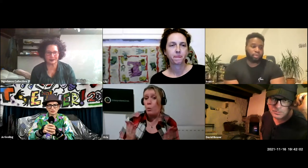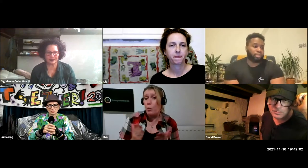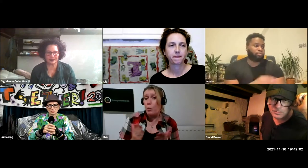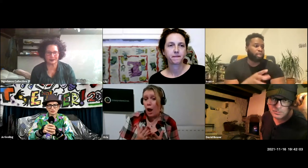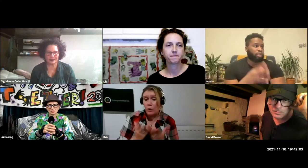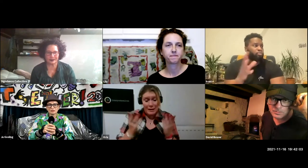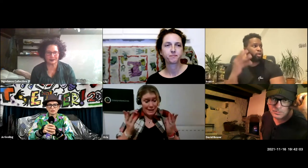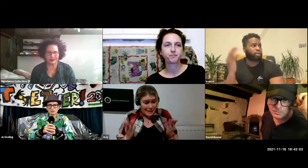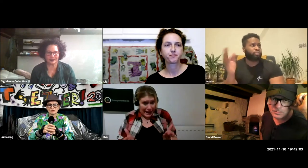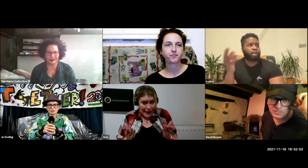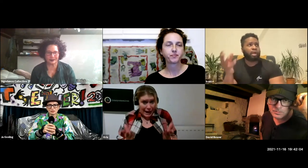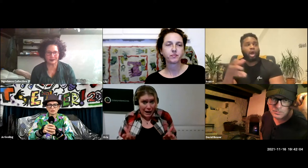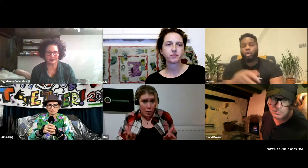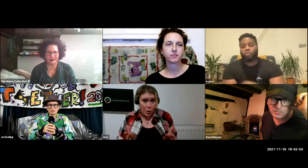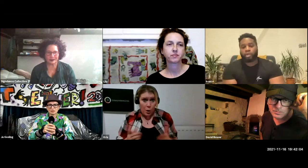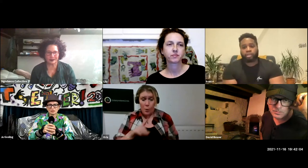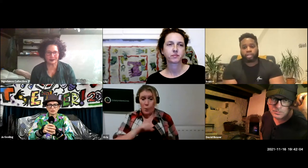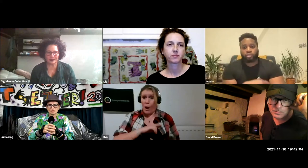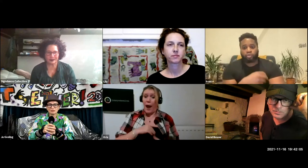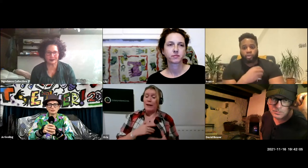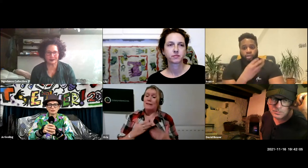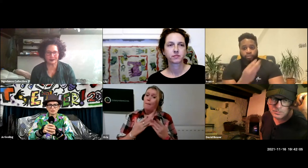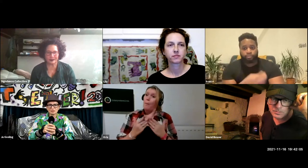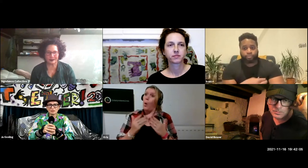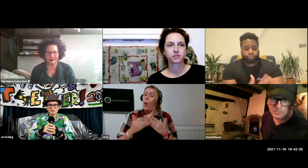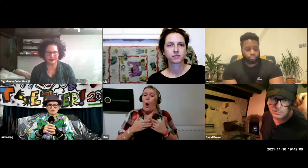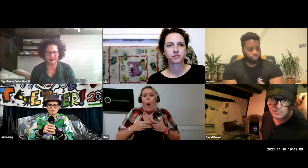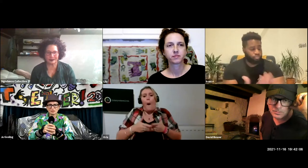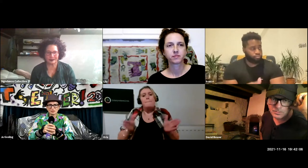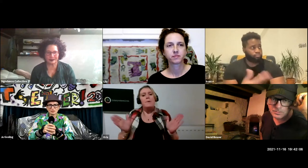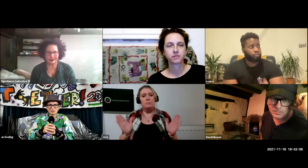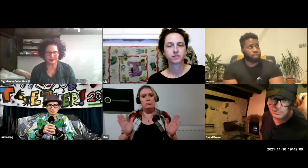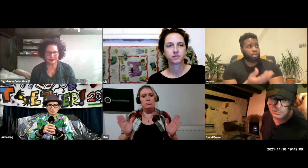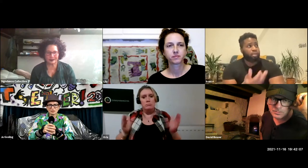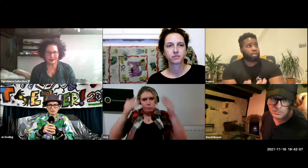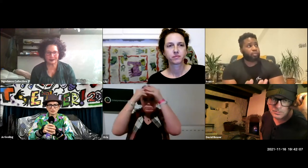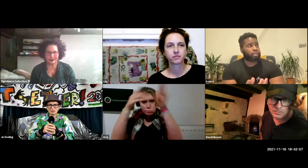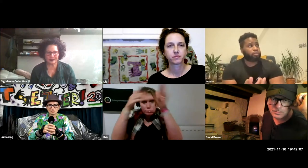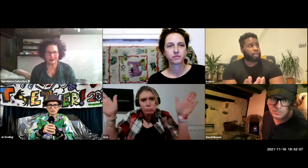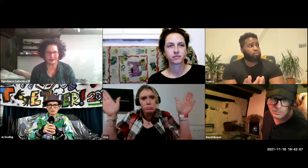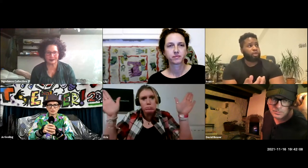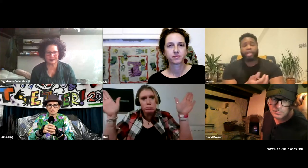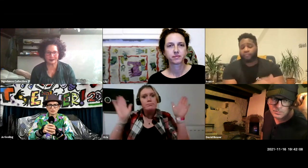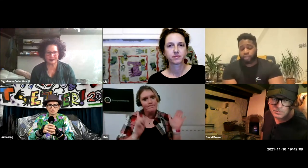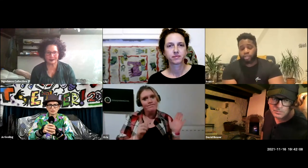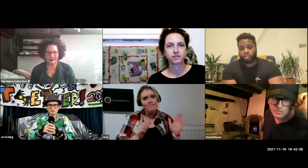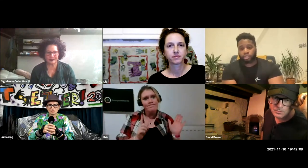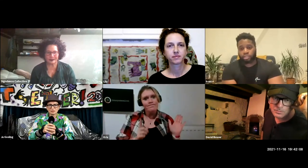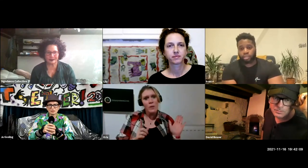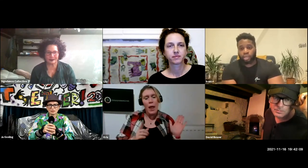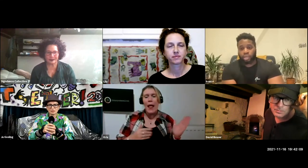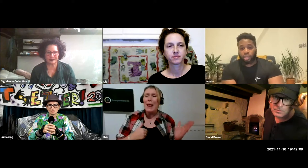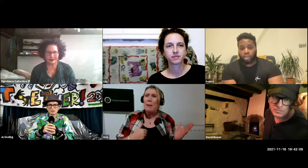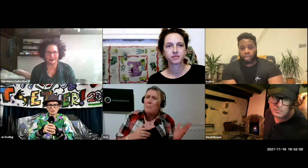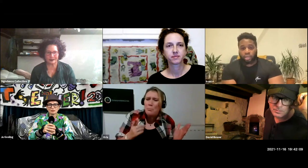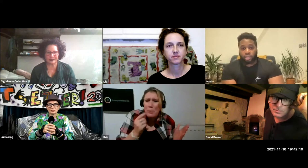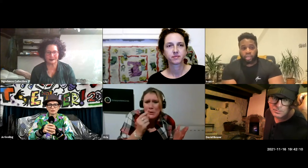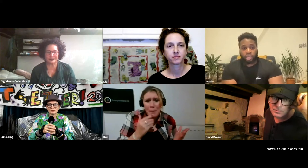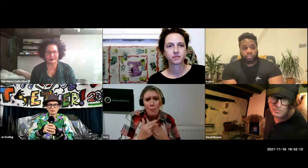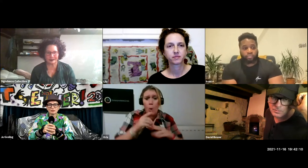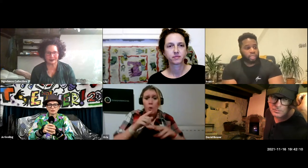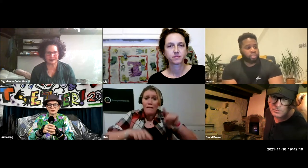real treat.